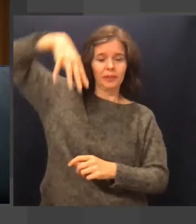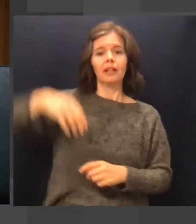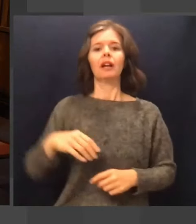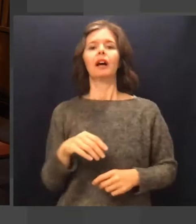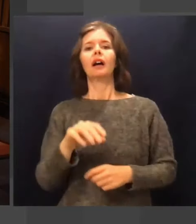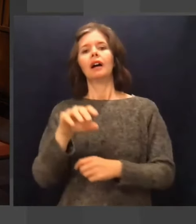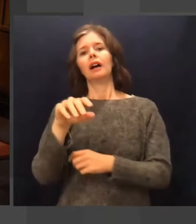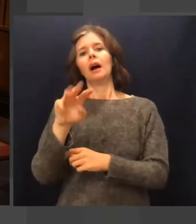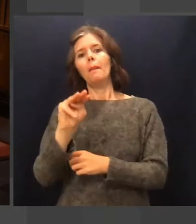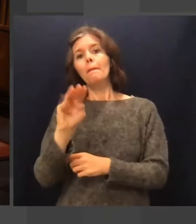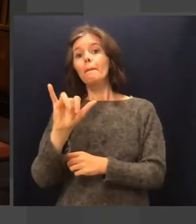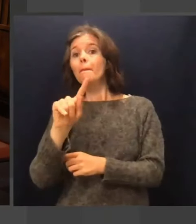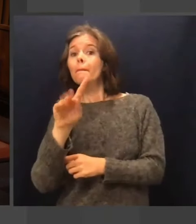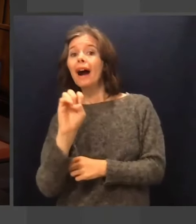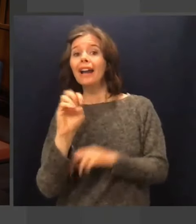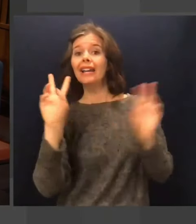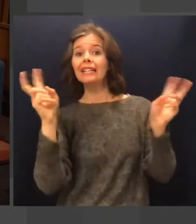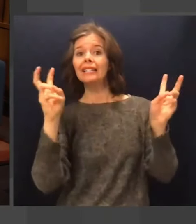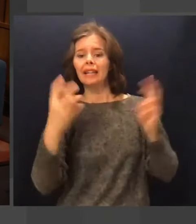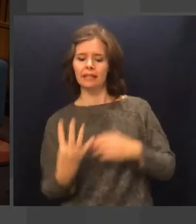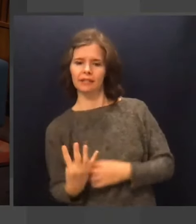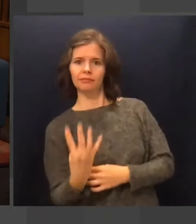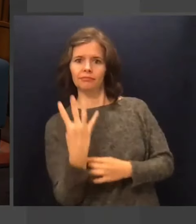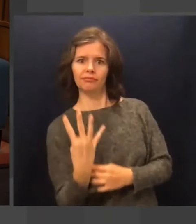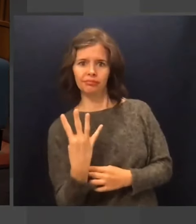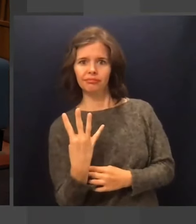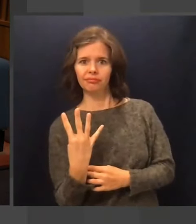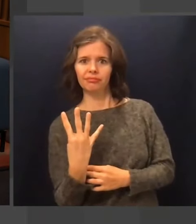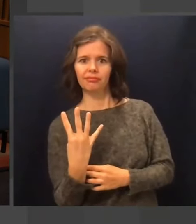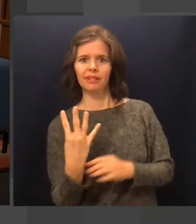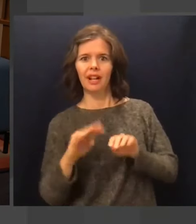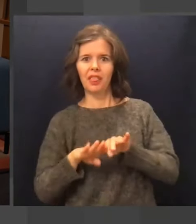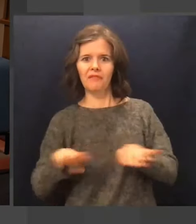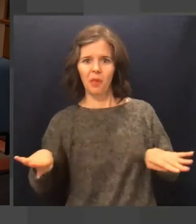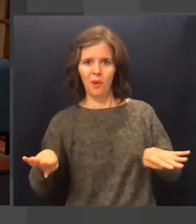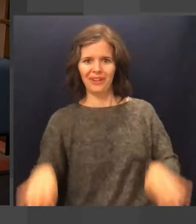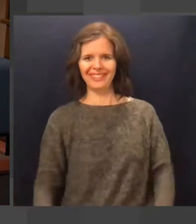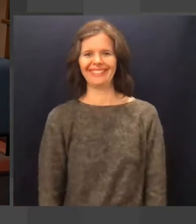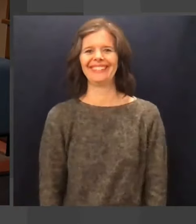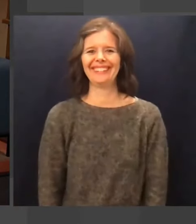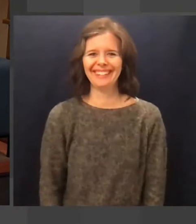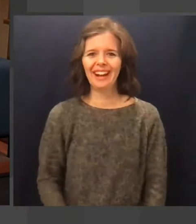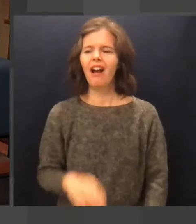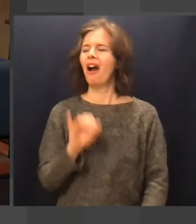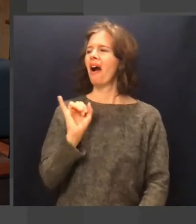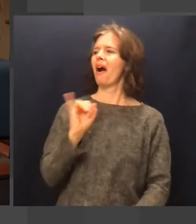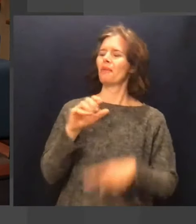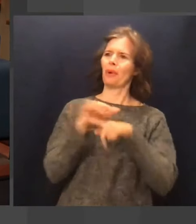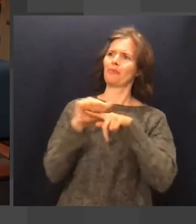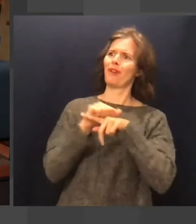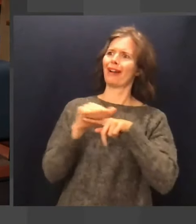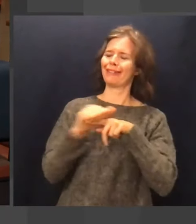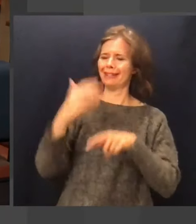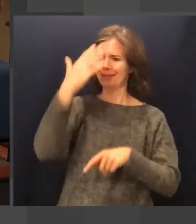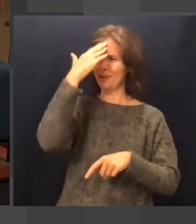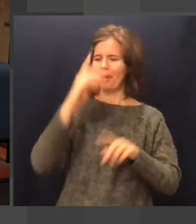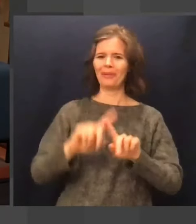ROOF AND STALAGMITE IS ON THE FLOOR. PERFECT. WE'VE BEEN PRACTICING THAT ALL OF US.